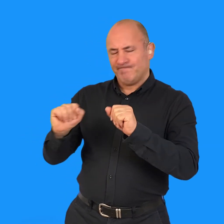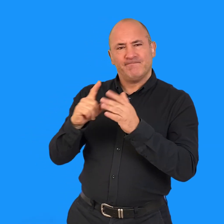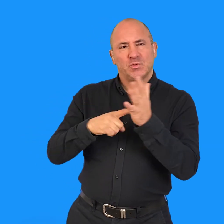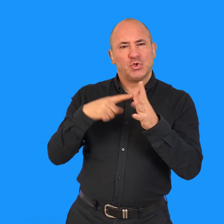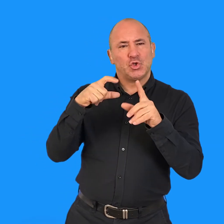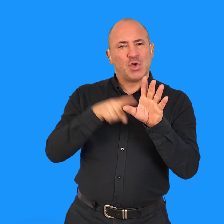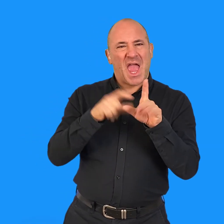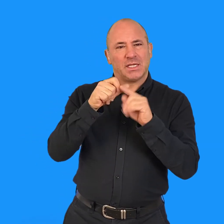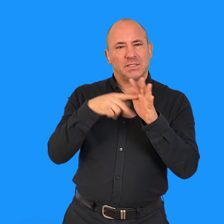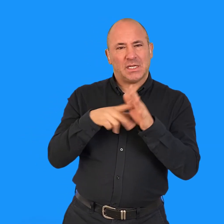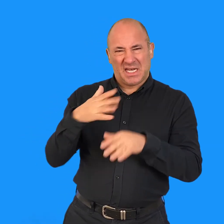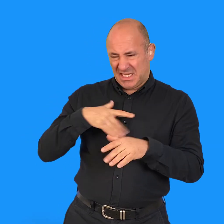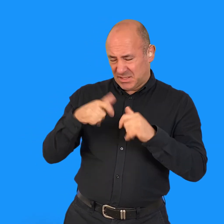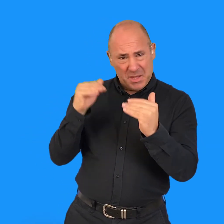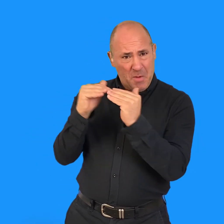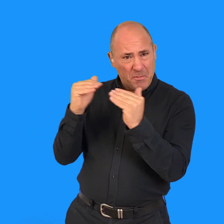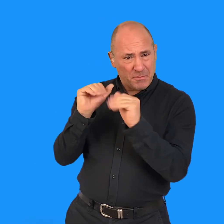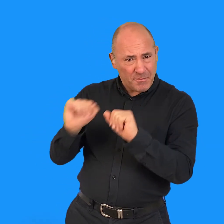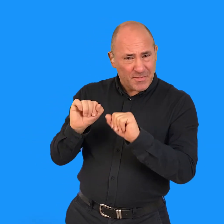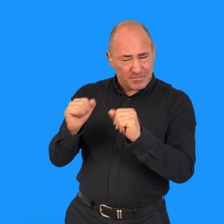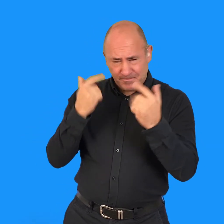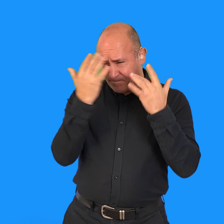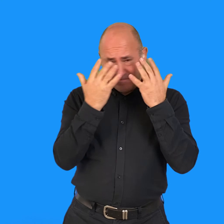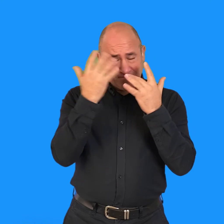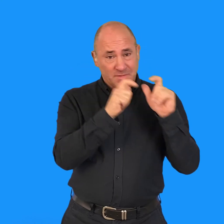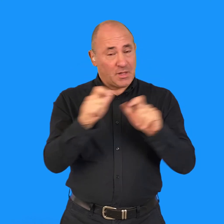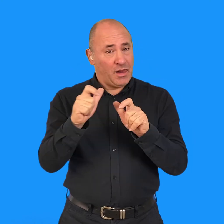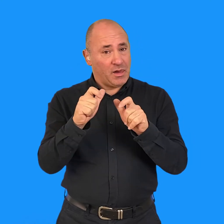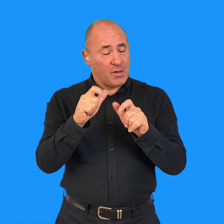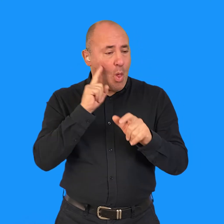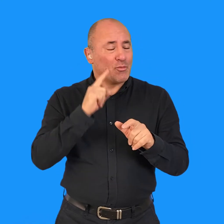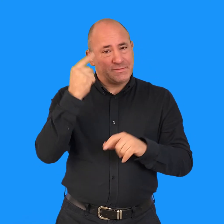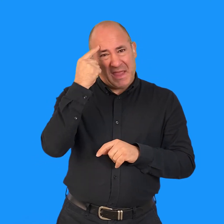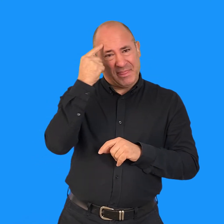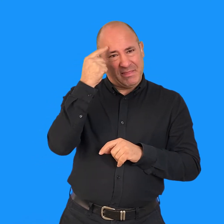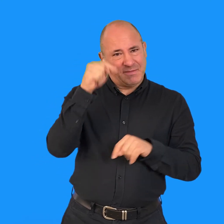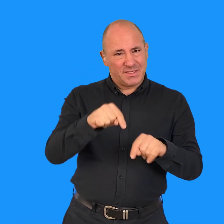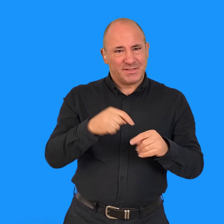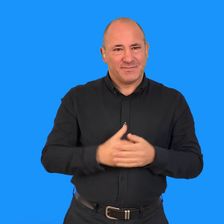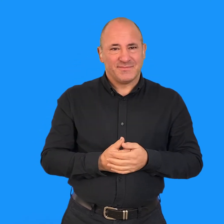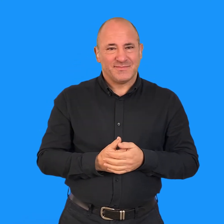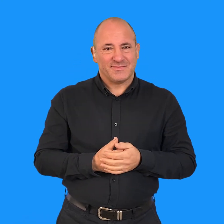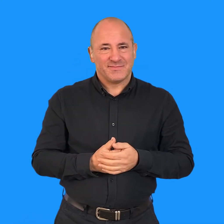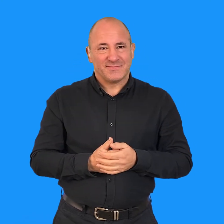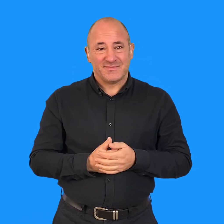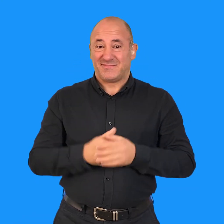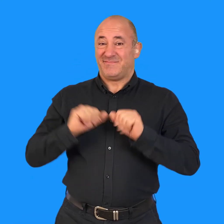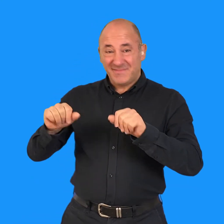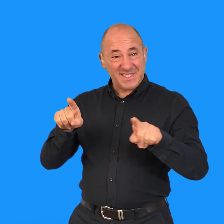okay, are my needs being met? Is Jayden's needs being met? And he's probably doing the same thinking as well,